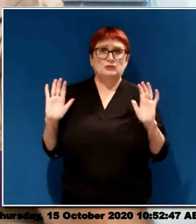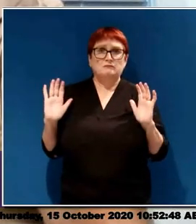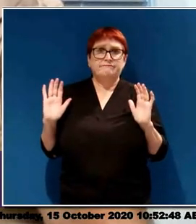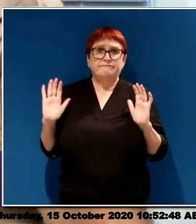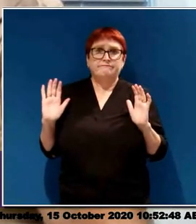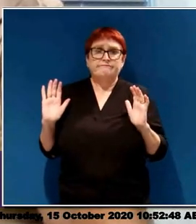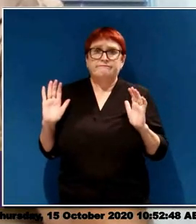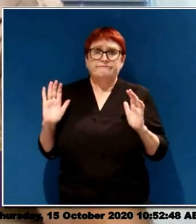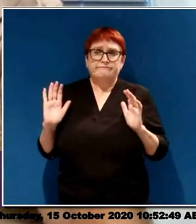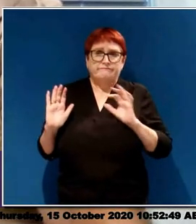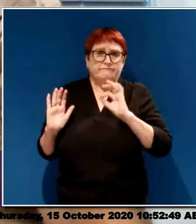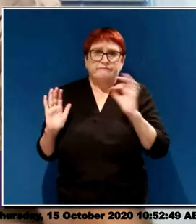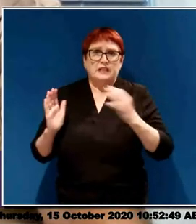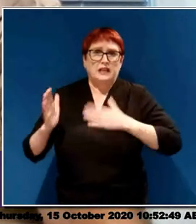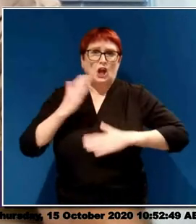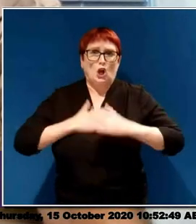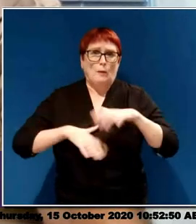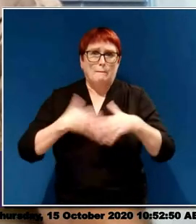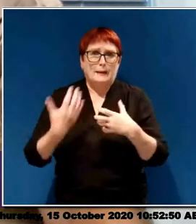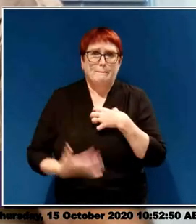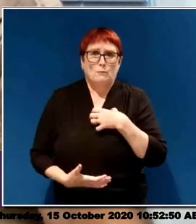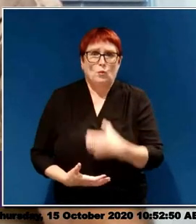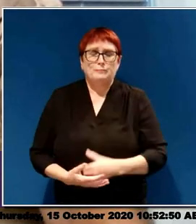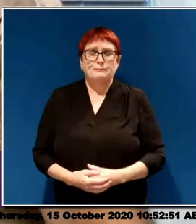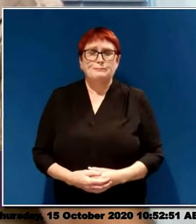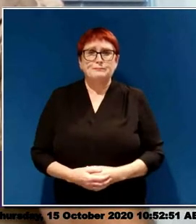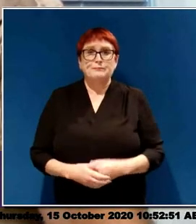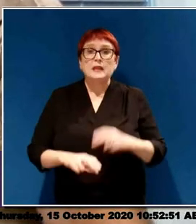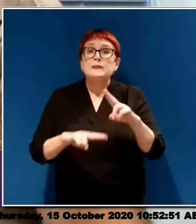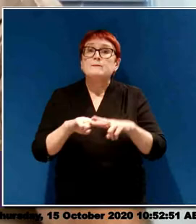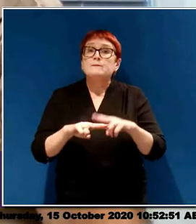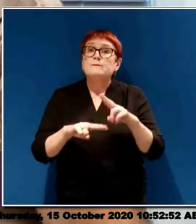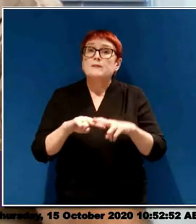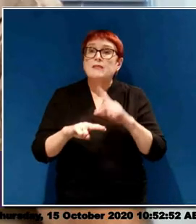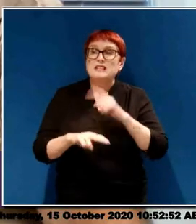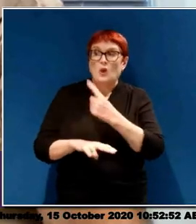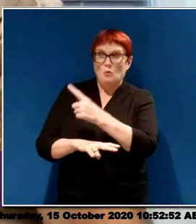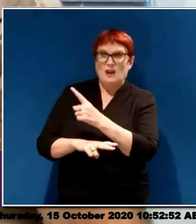And it seemed to be that that one particular teacher - I actually